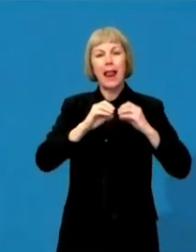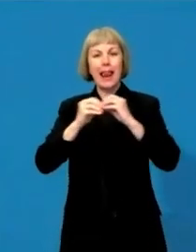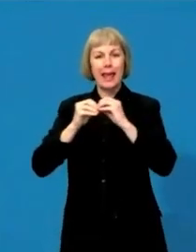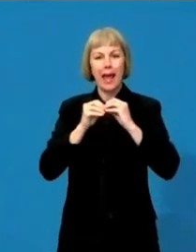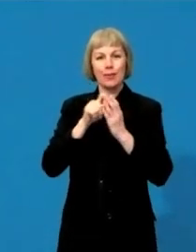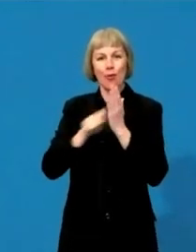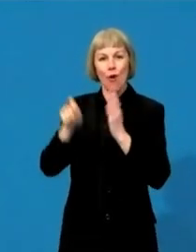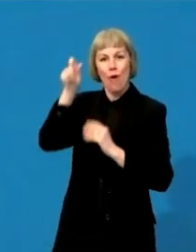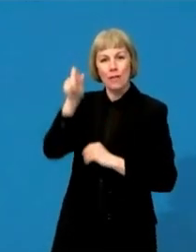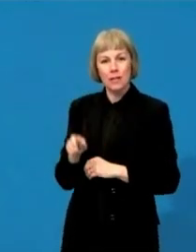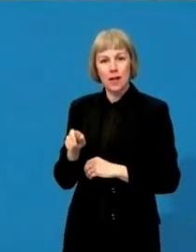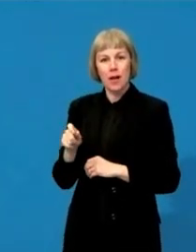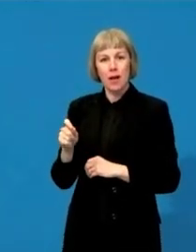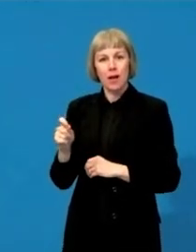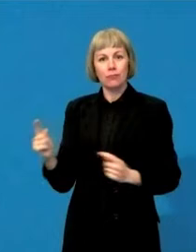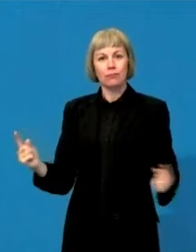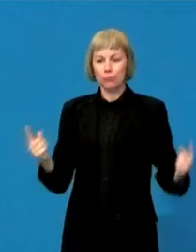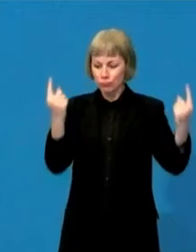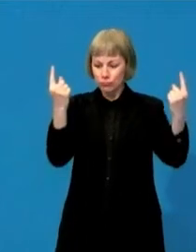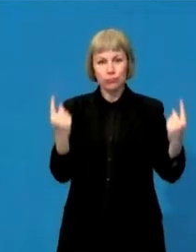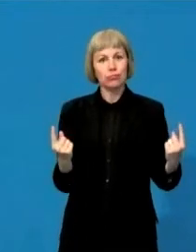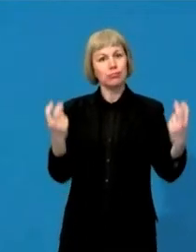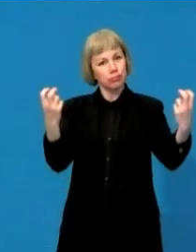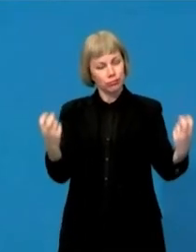that was there, you would have felt more comfortable, and it would have been less